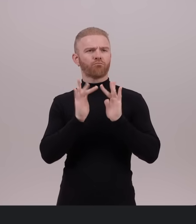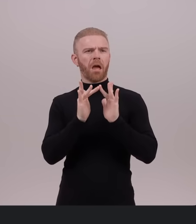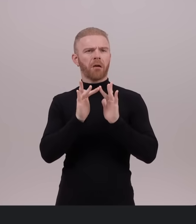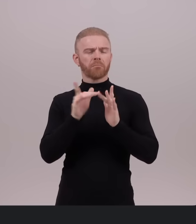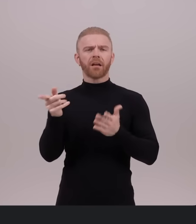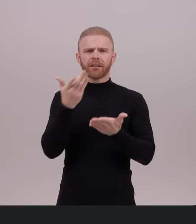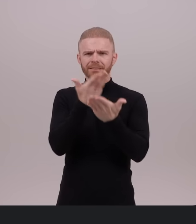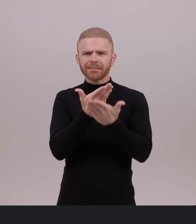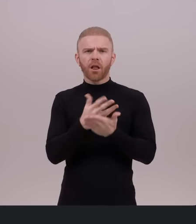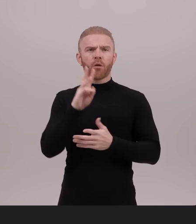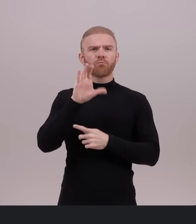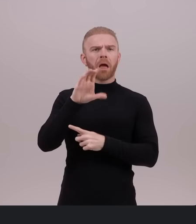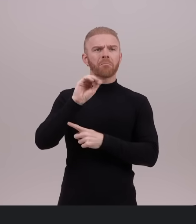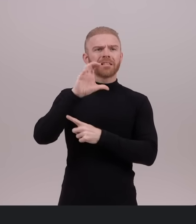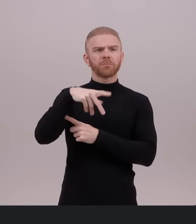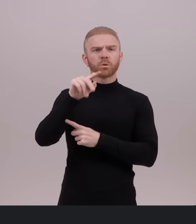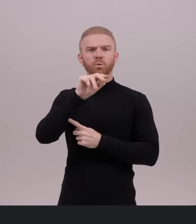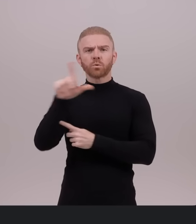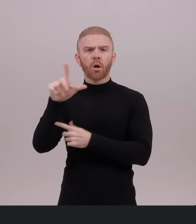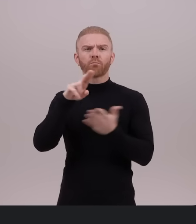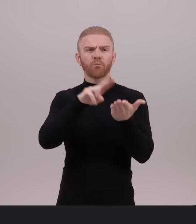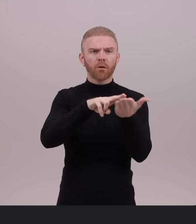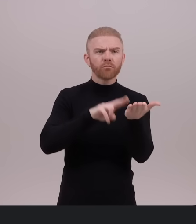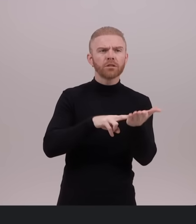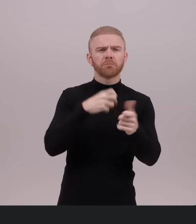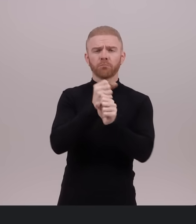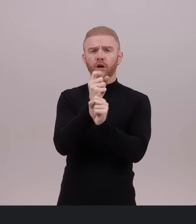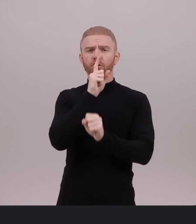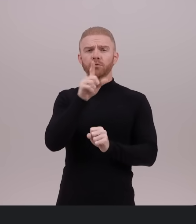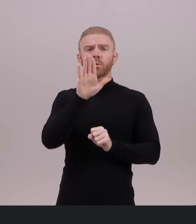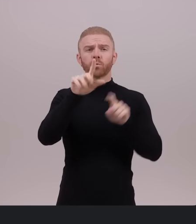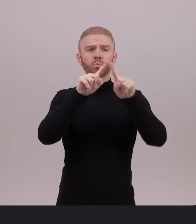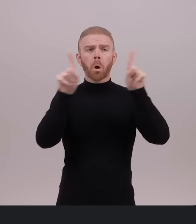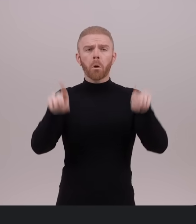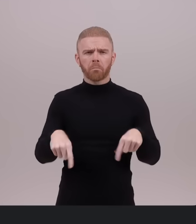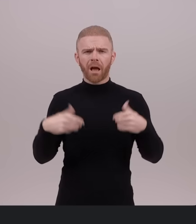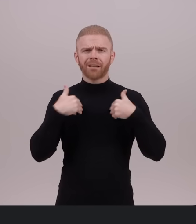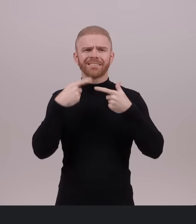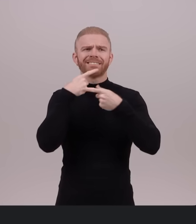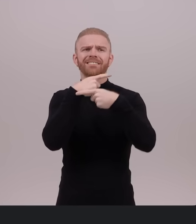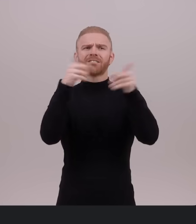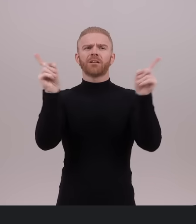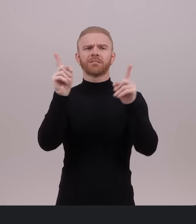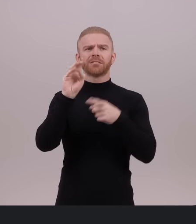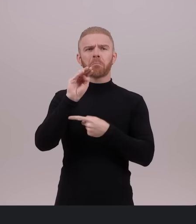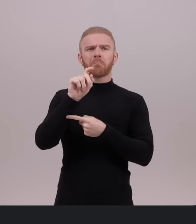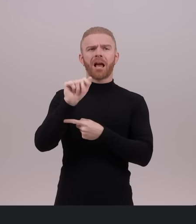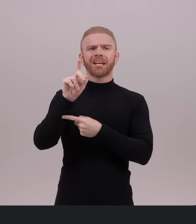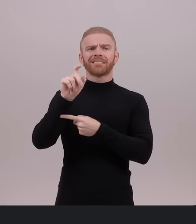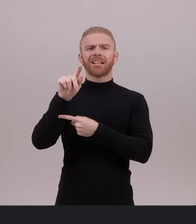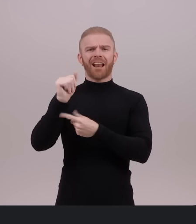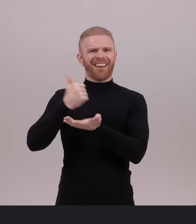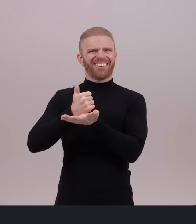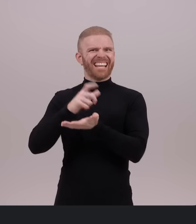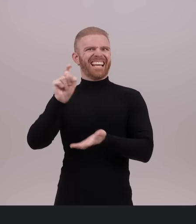and ensures your forms have declarative metadata that agents need to be successful.